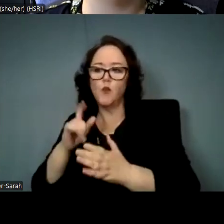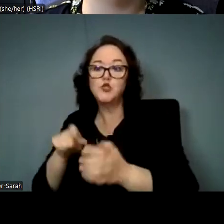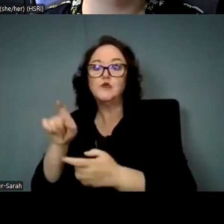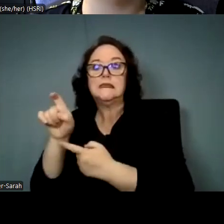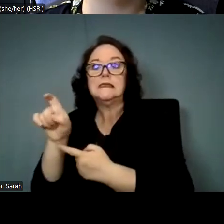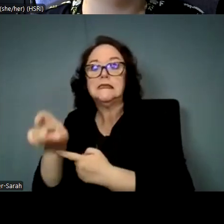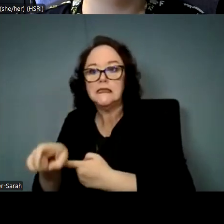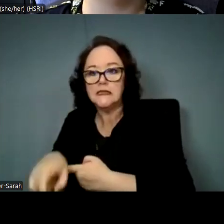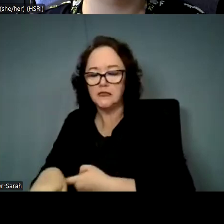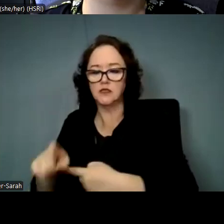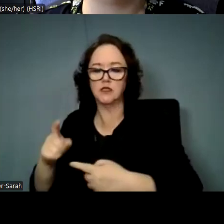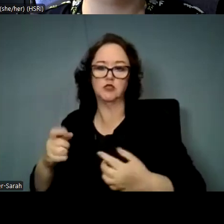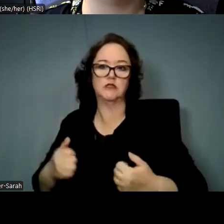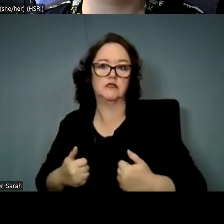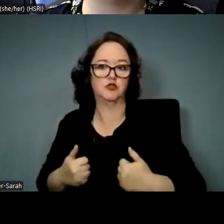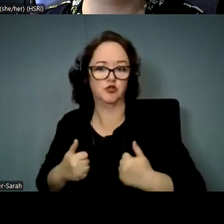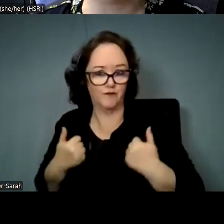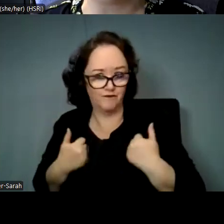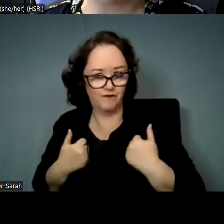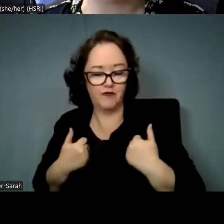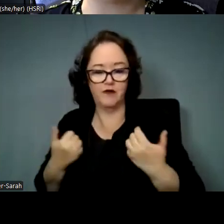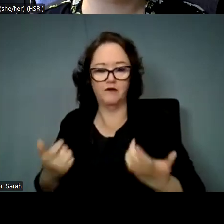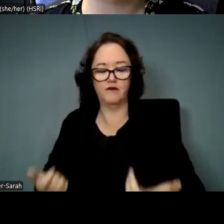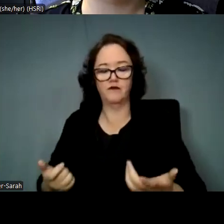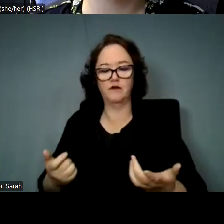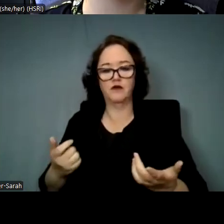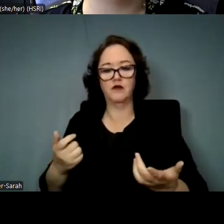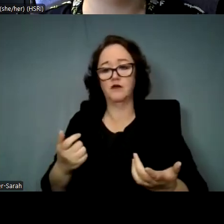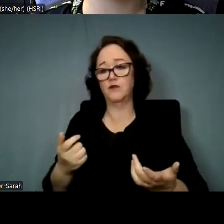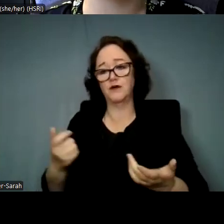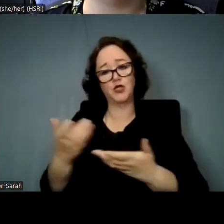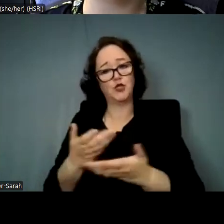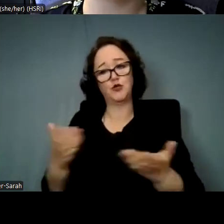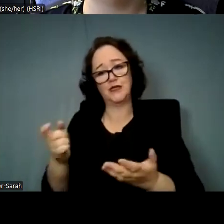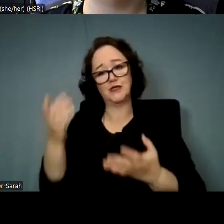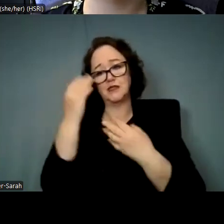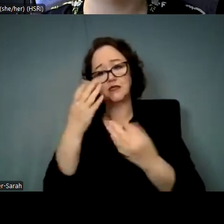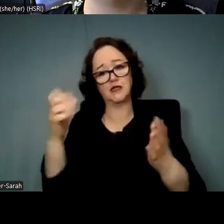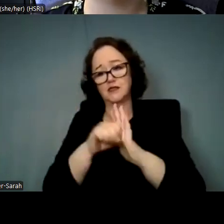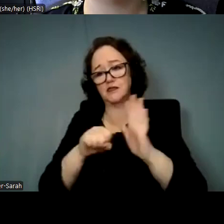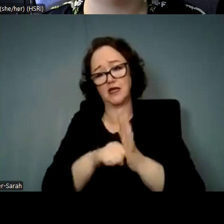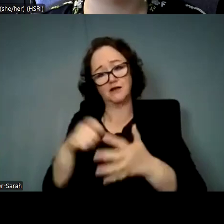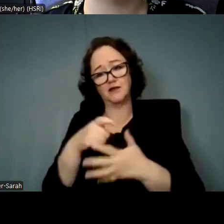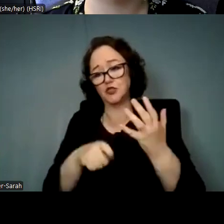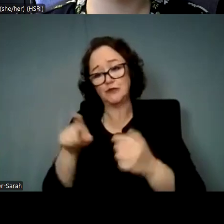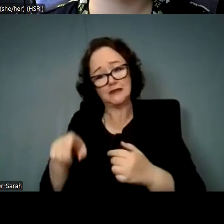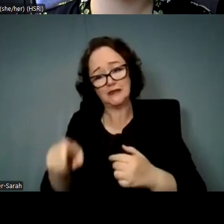community, are the only ones who can tell the state, what do you need to really be in the community, and enjoy yourselves?